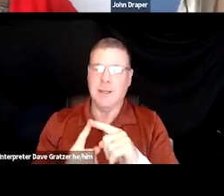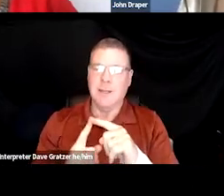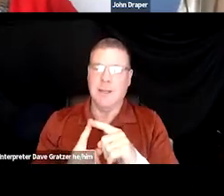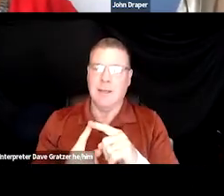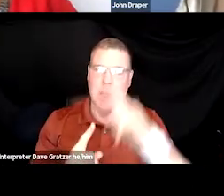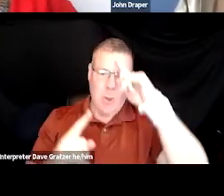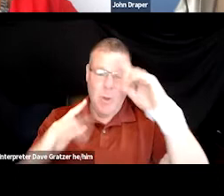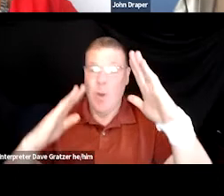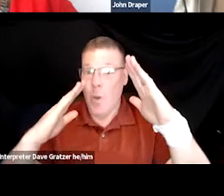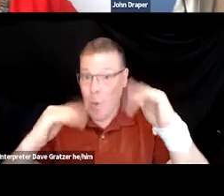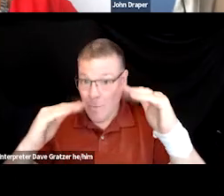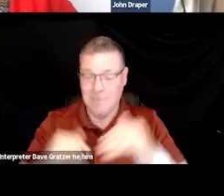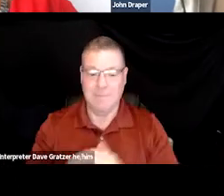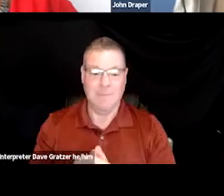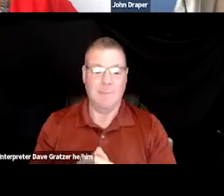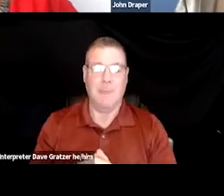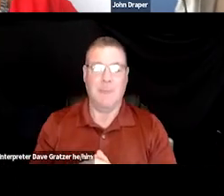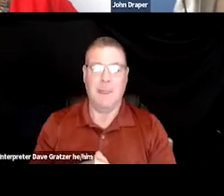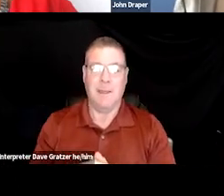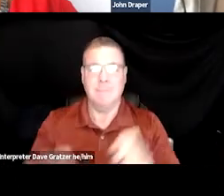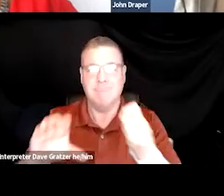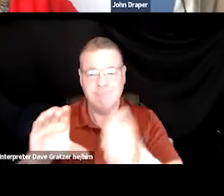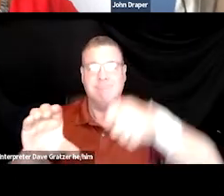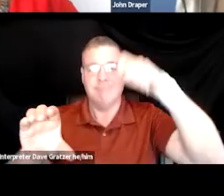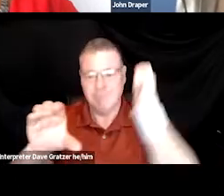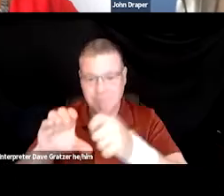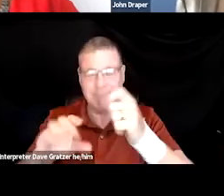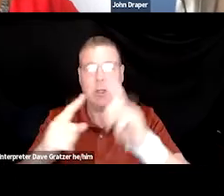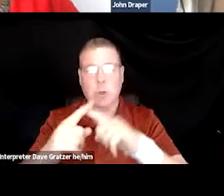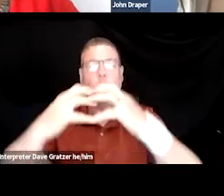hopefully, a nail in the deinstitutionalization coffin.